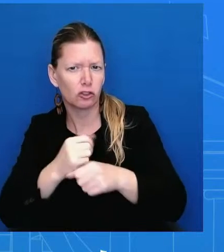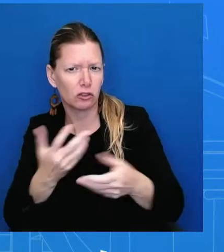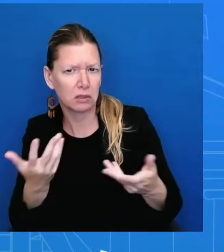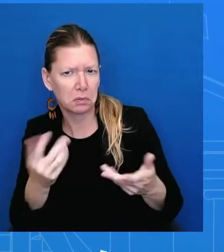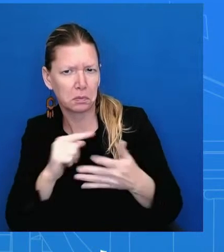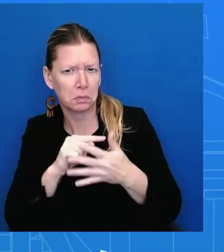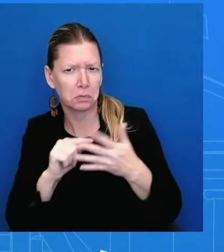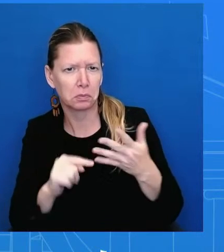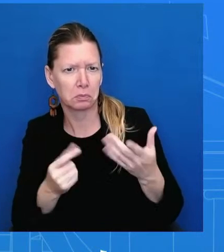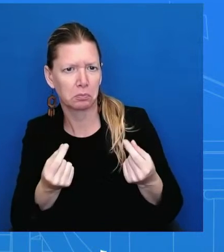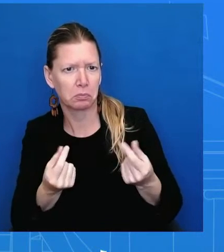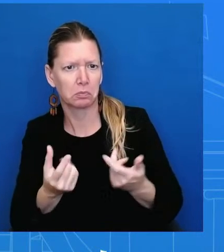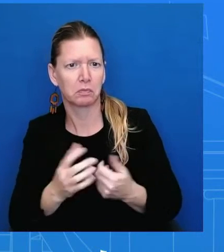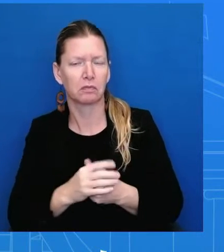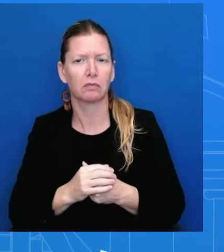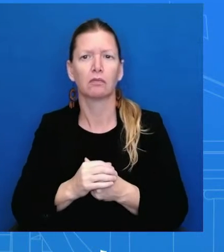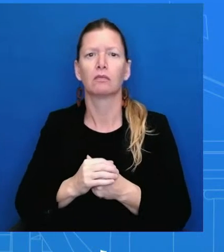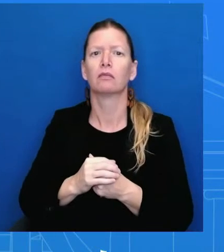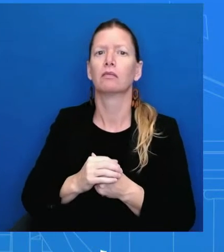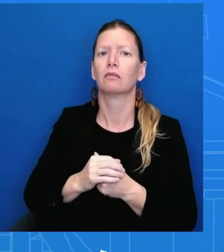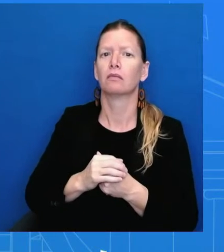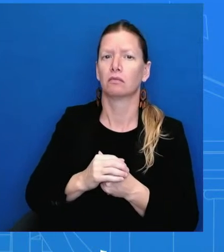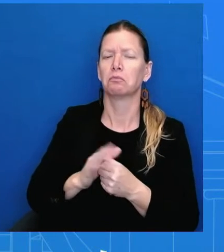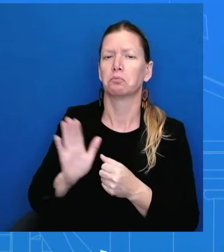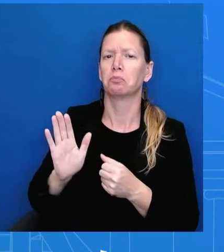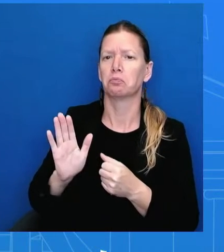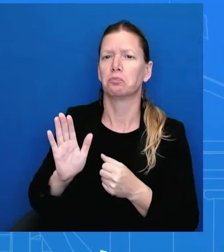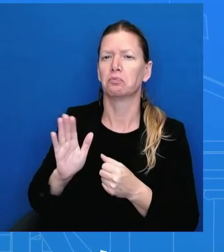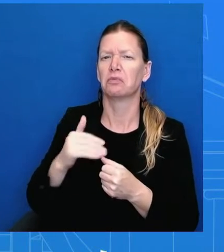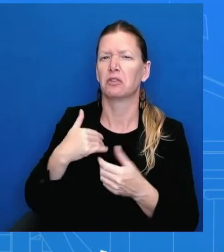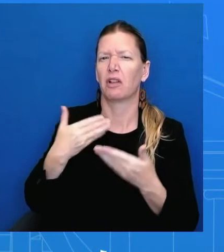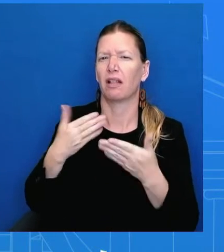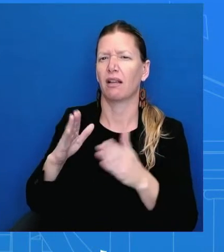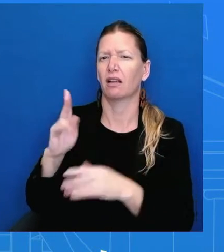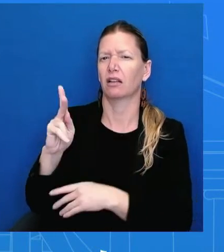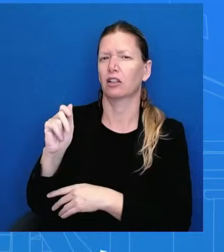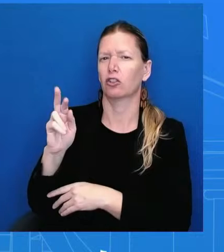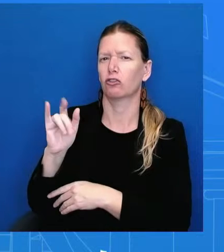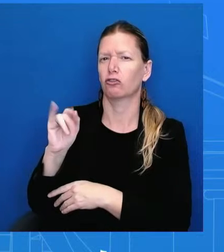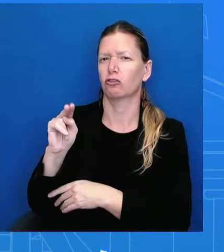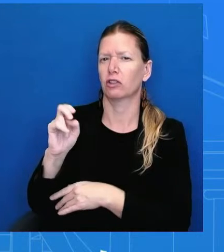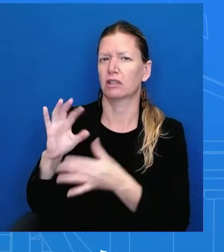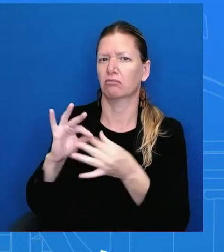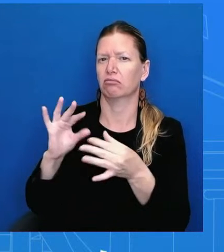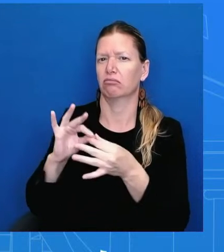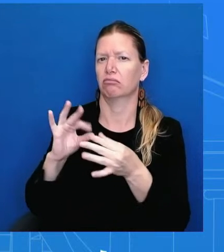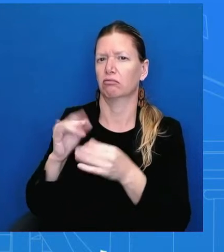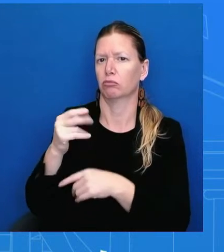I will let Karine talk about the press conference -- the "big boy" press conference -- Ms. Jean-Pierre: Mr. Kirby: -- I think you all are planning to have.